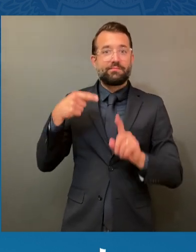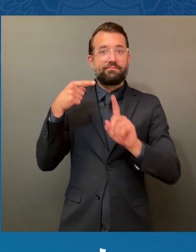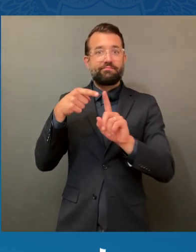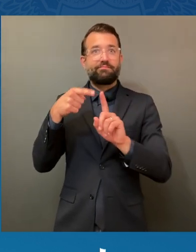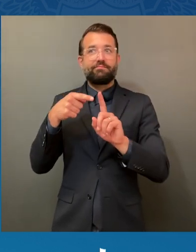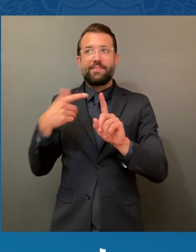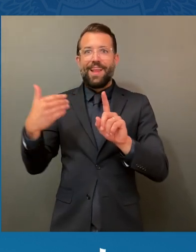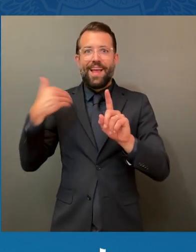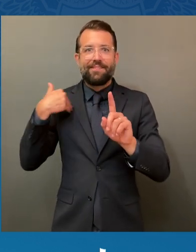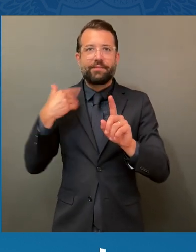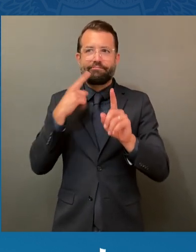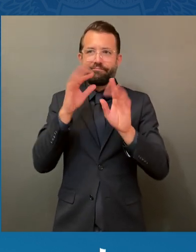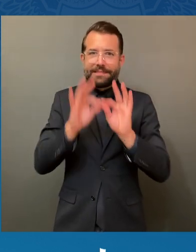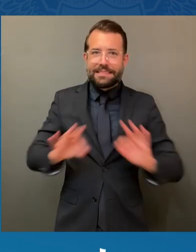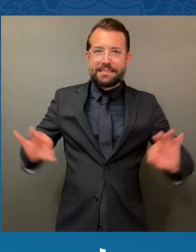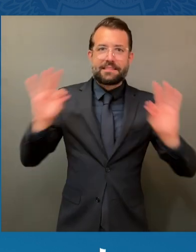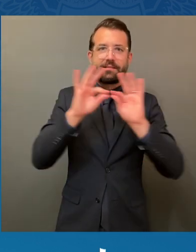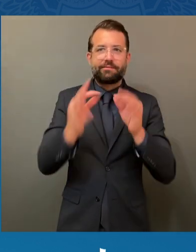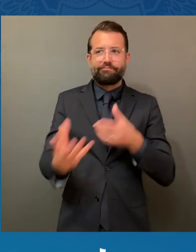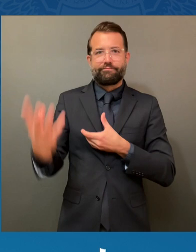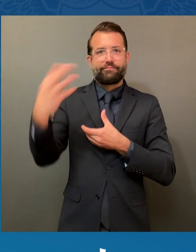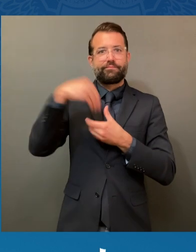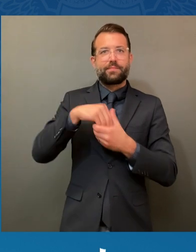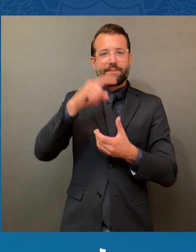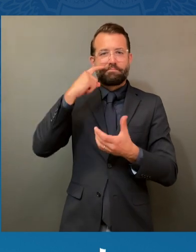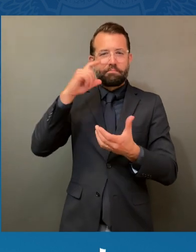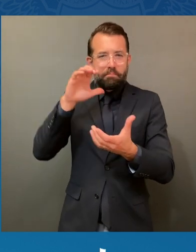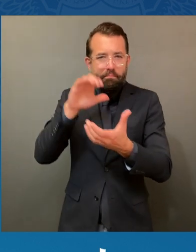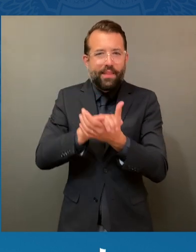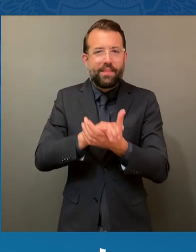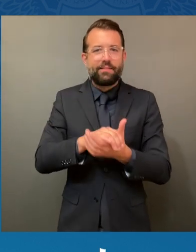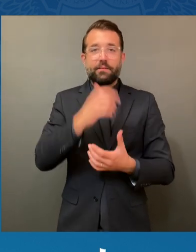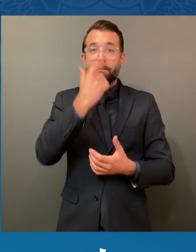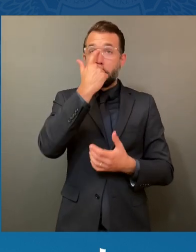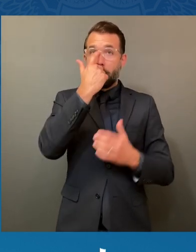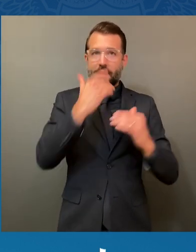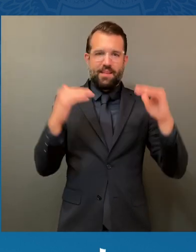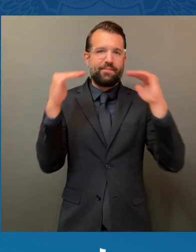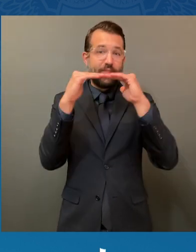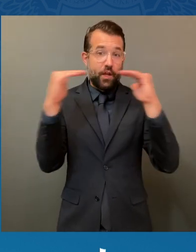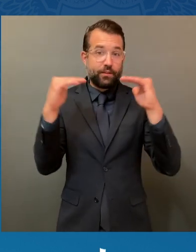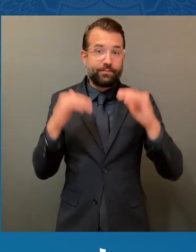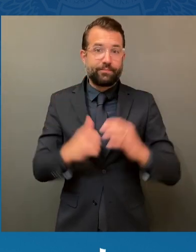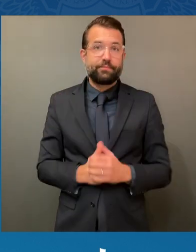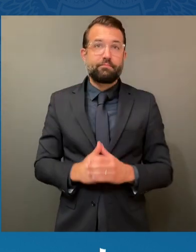in the principles of fairness, equality, and justice.